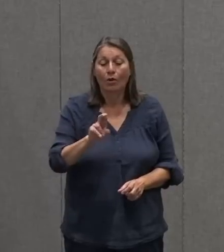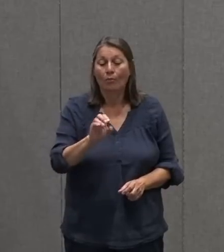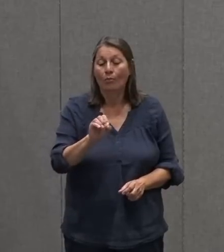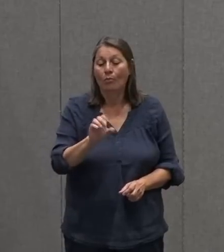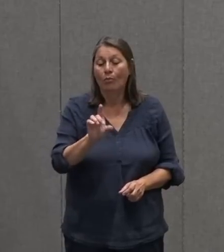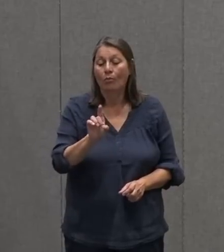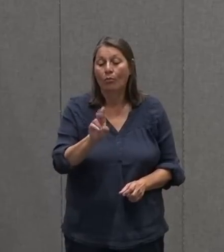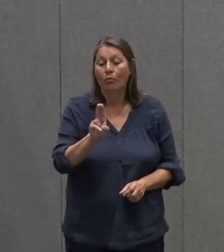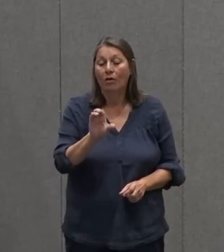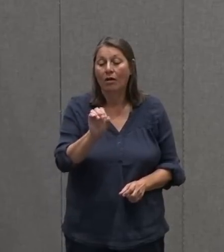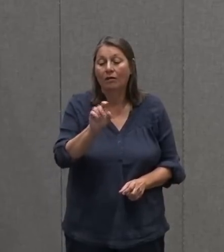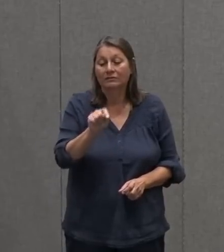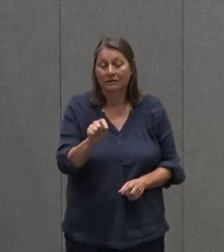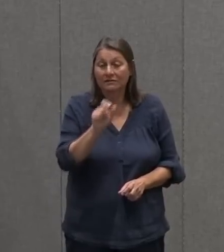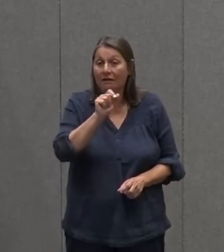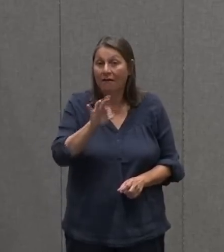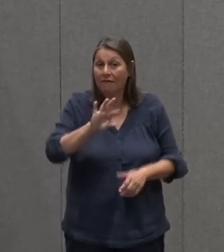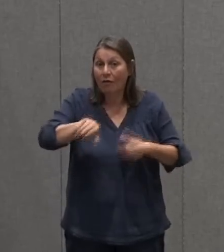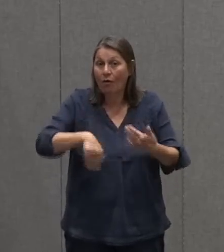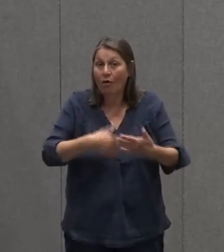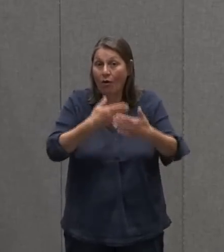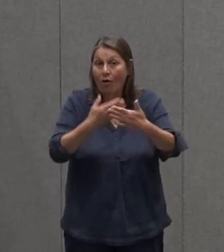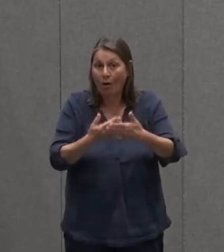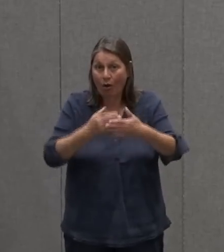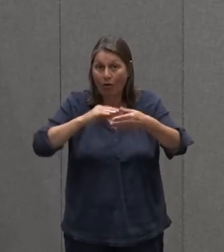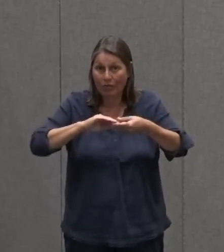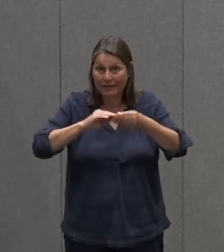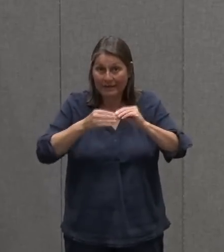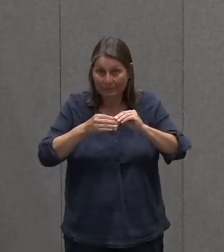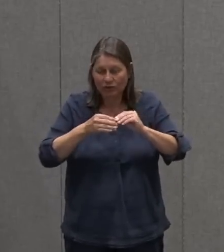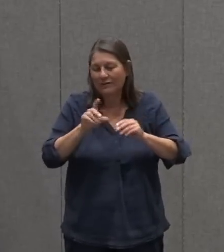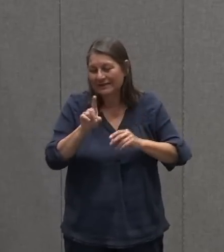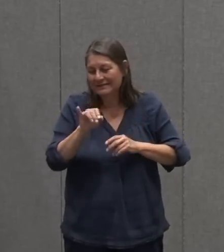it should be, if I've done my math right, divisible by three.